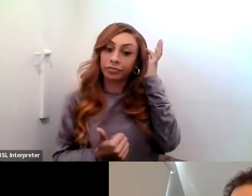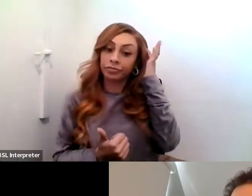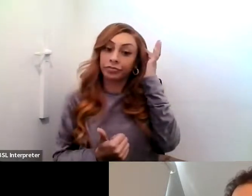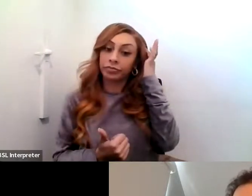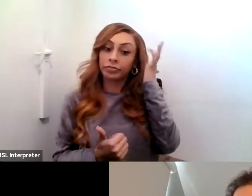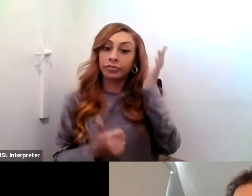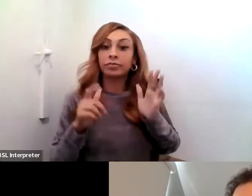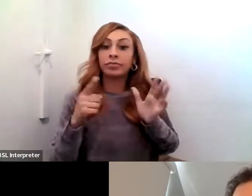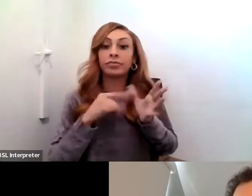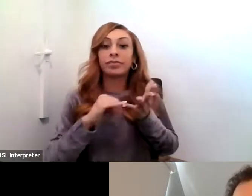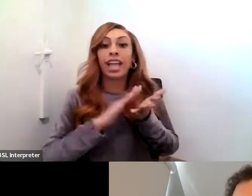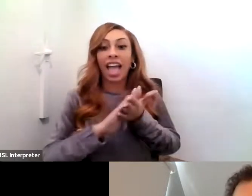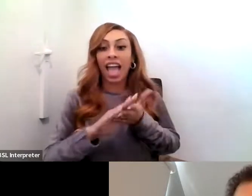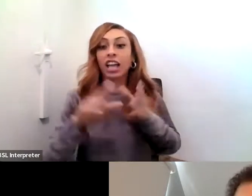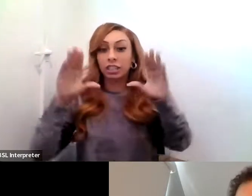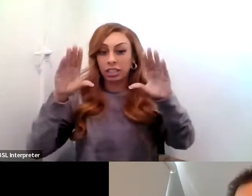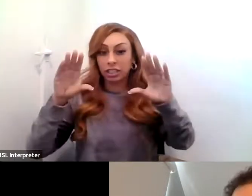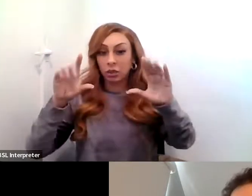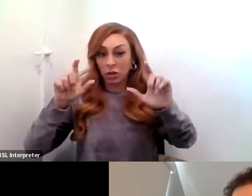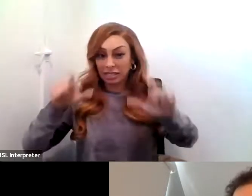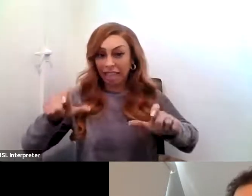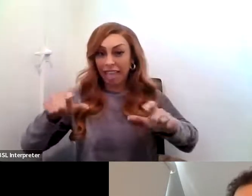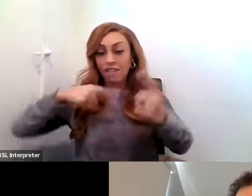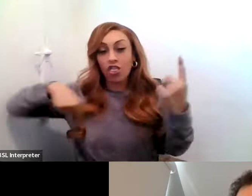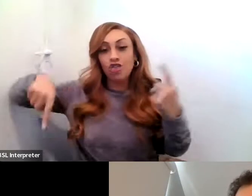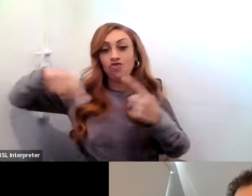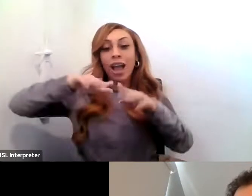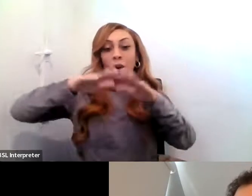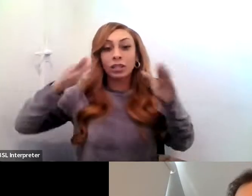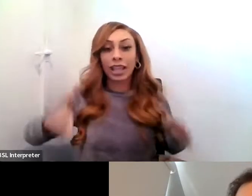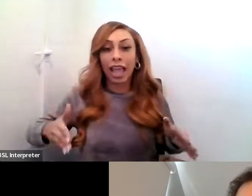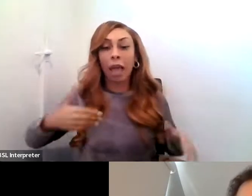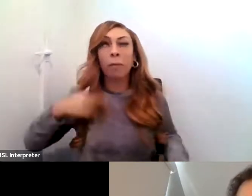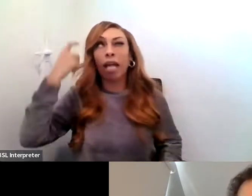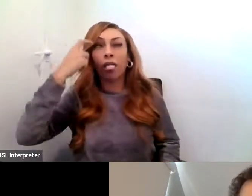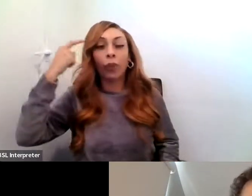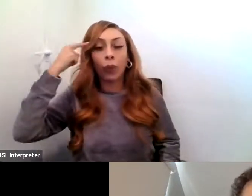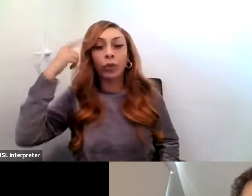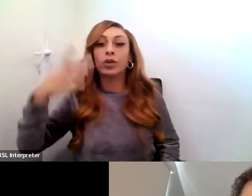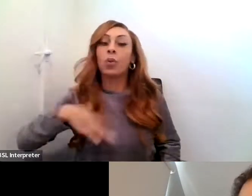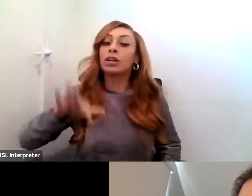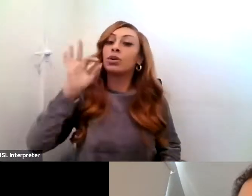Ash, you're OK to stick around for the round table discussion as well, it would be really great to hear your thoughts, I have a couple of thoughts that I would like to put to the group as well,